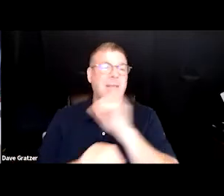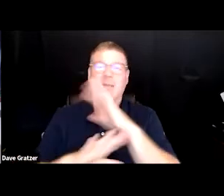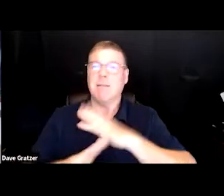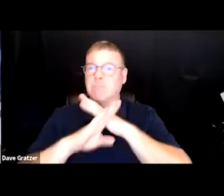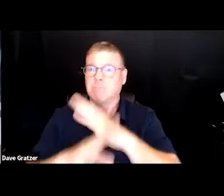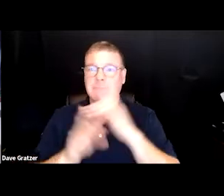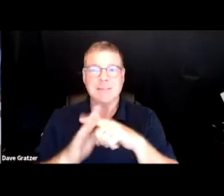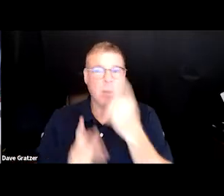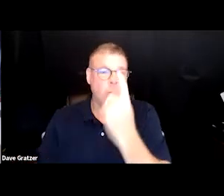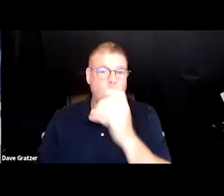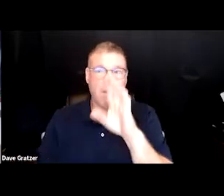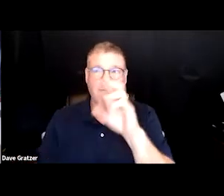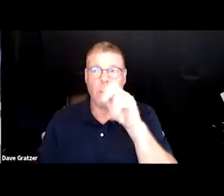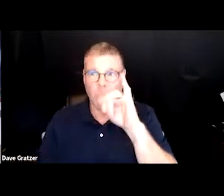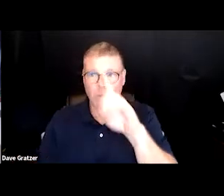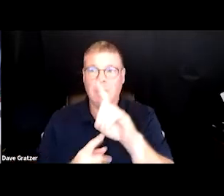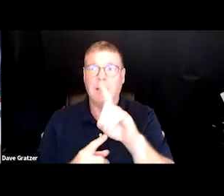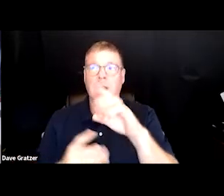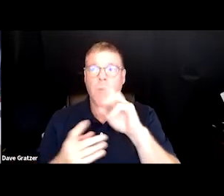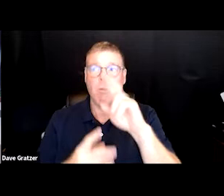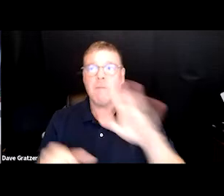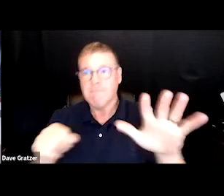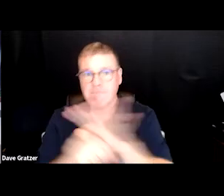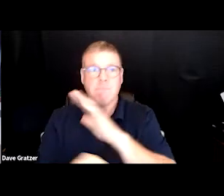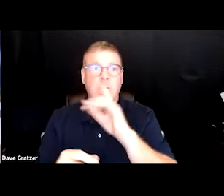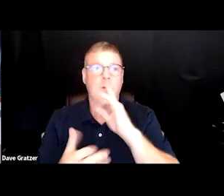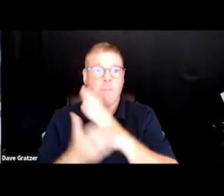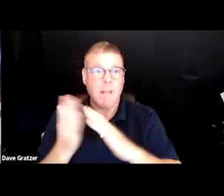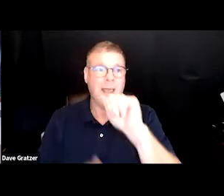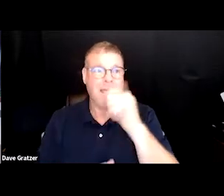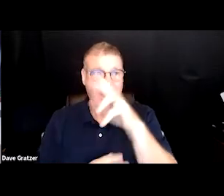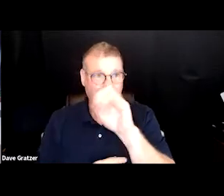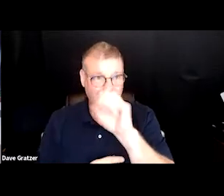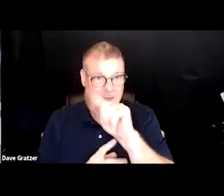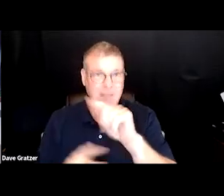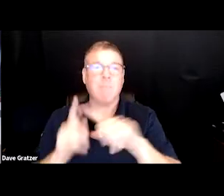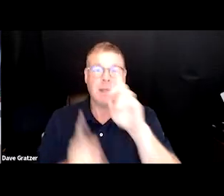on one of the opioid full or partial agonists, but we do detox everybody to abstinence